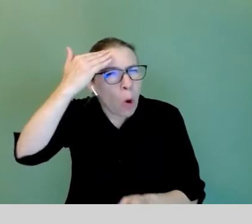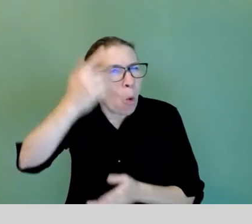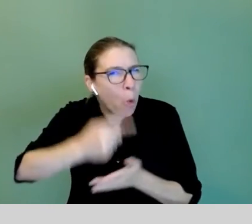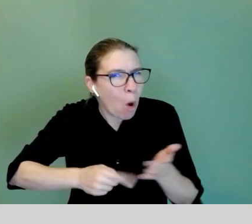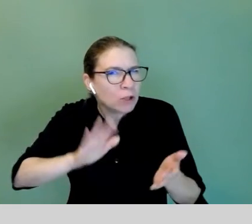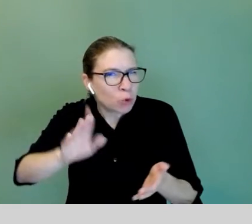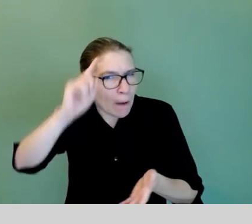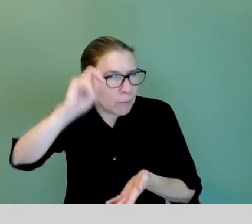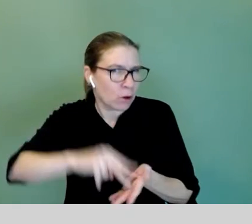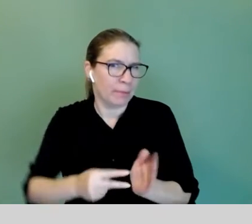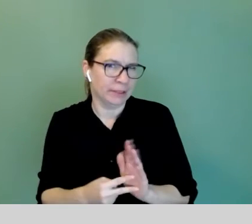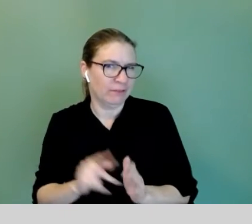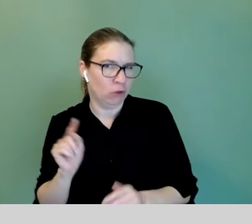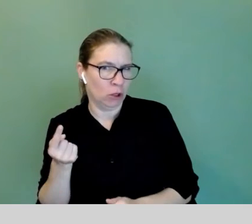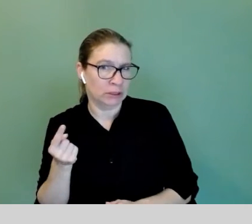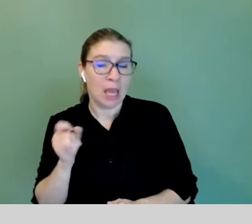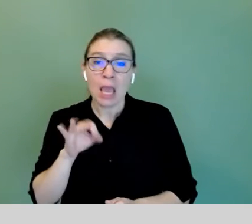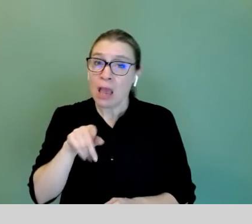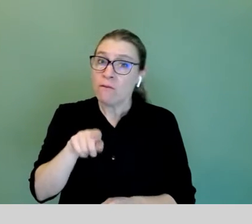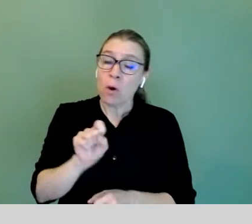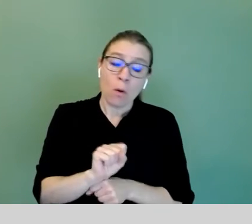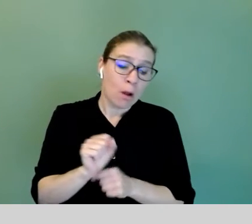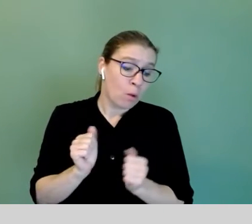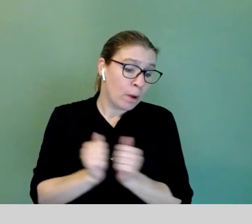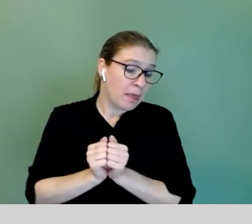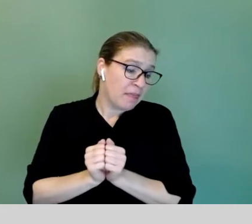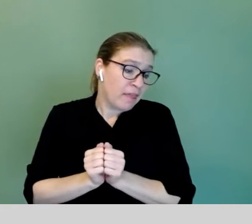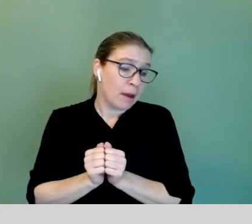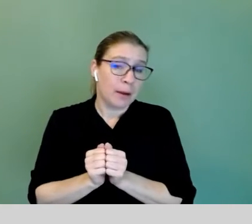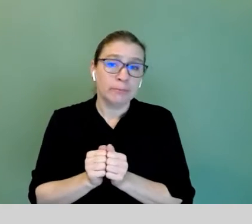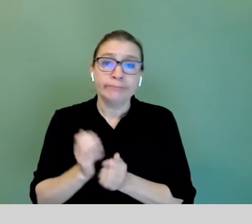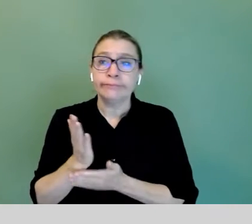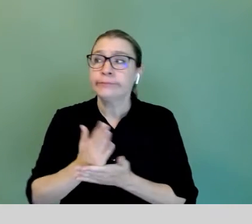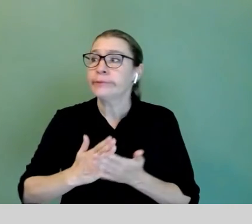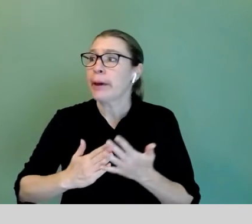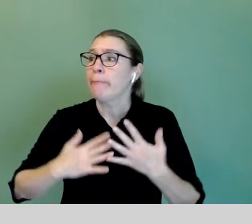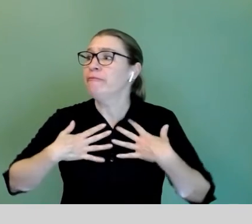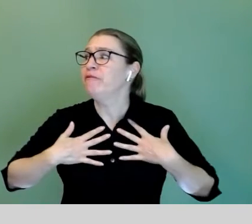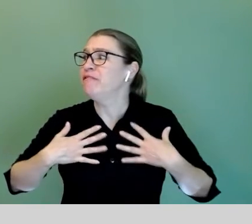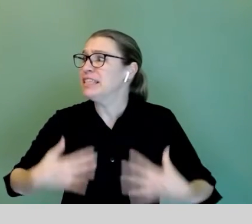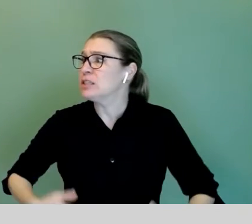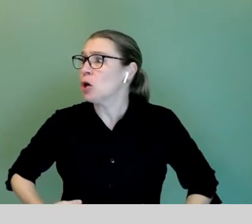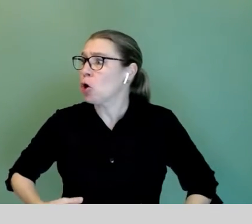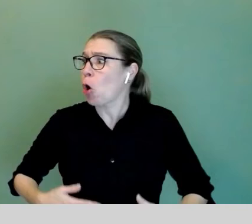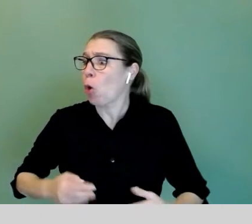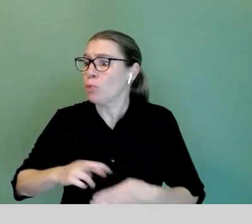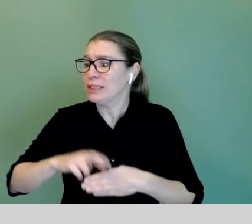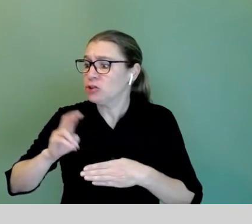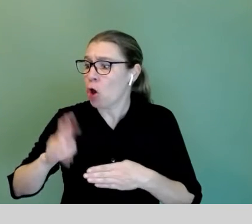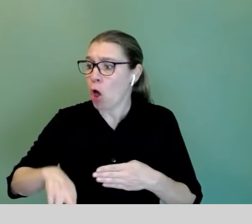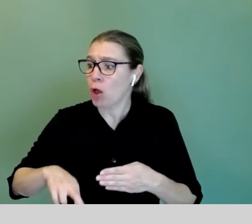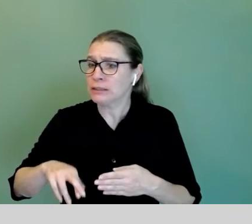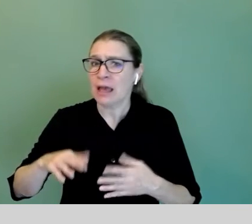you want to work with. If you work with some physical results, physical values,